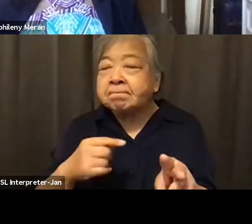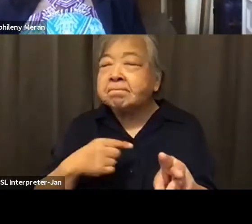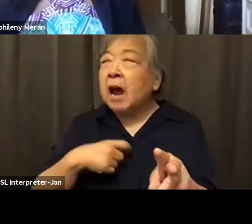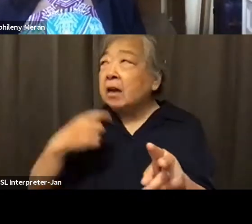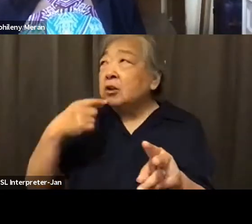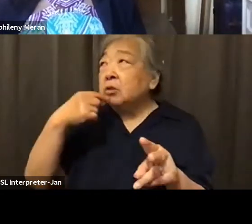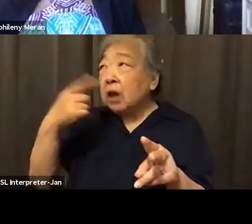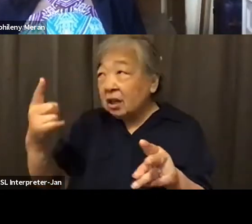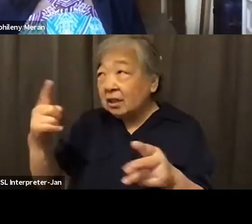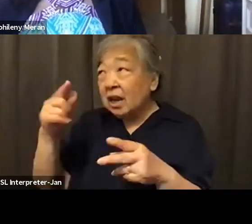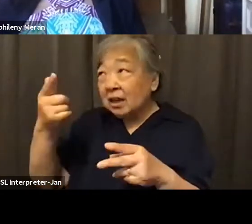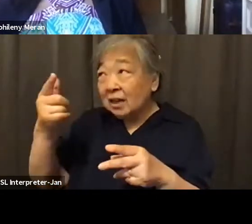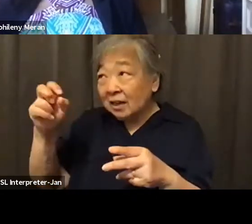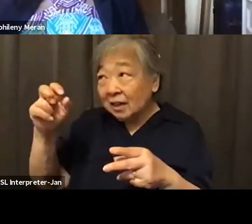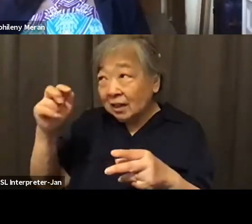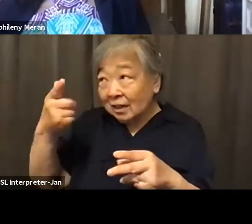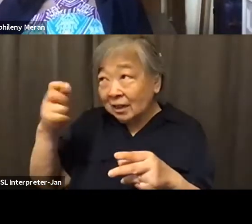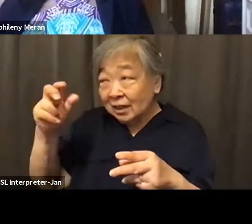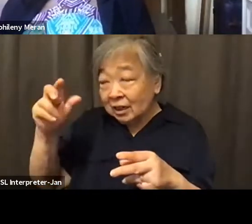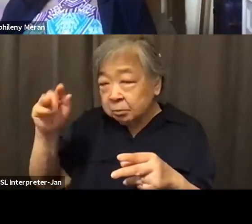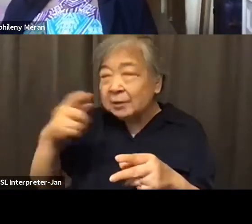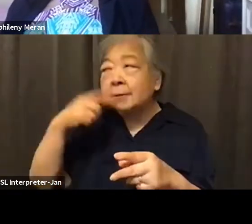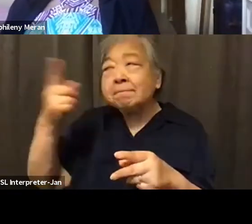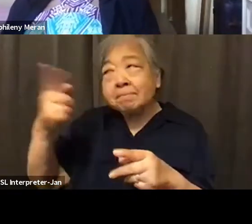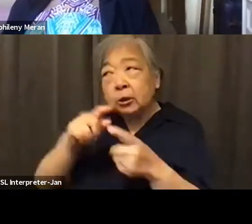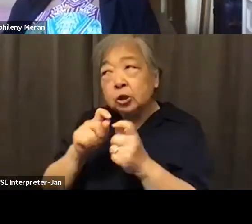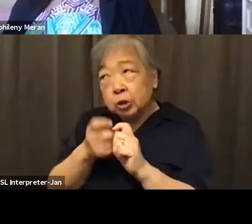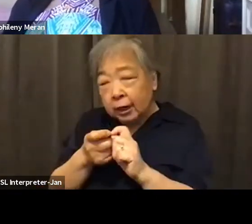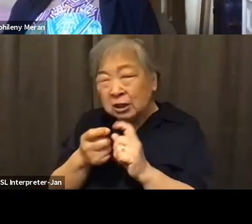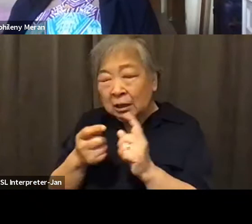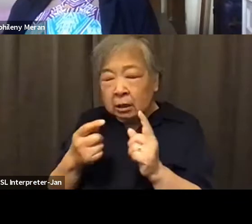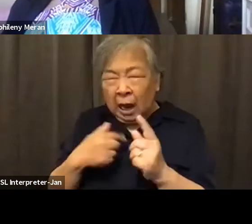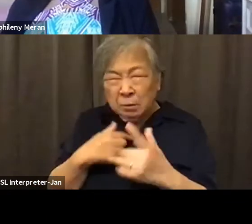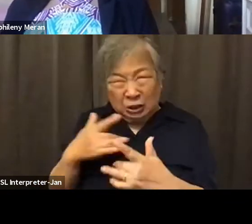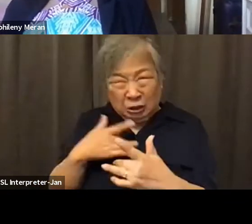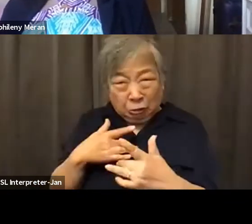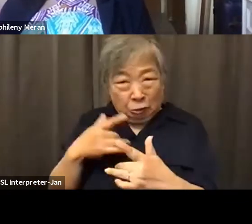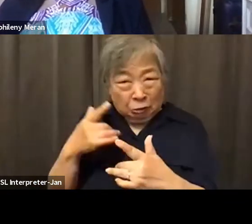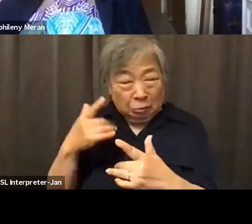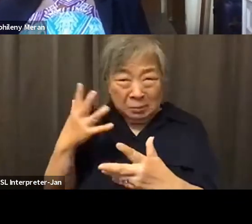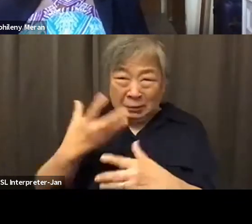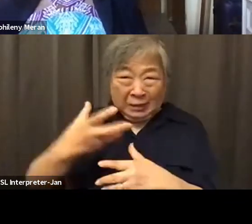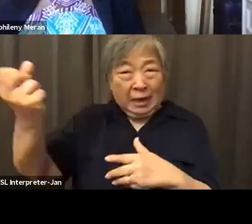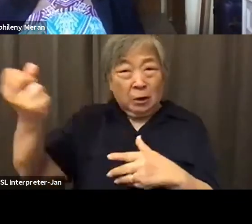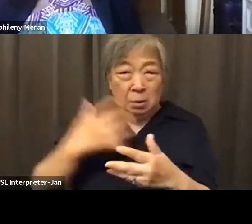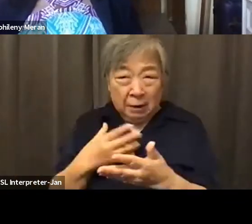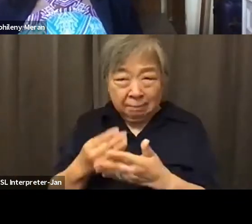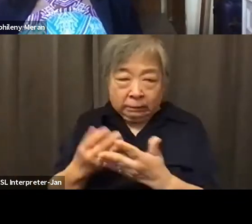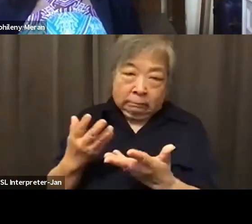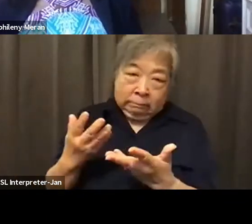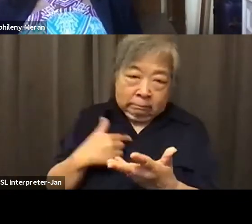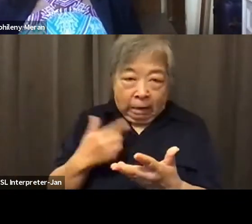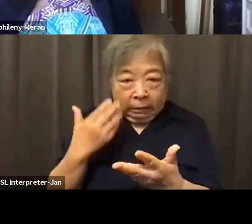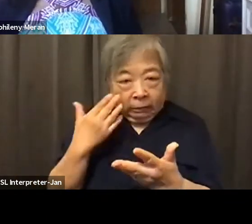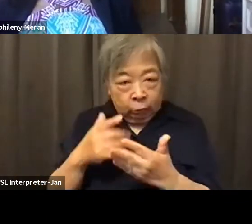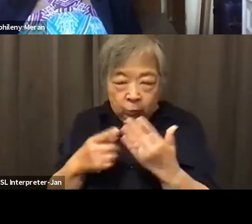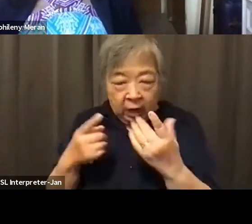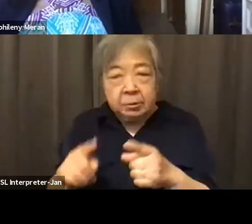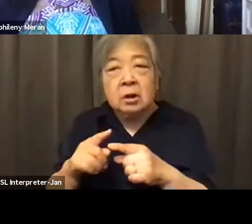which I was concerned they would, I don't know, maybe take away my funding, I wasn't sure what would happen there, but they were totally fine with it